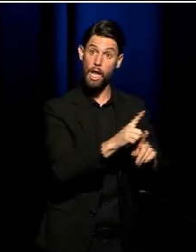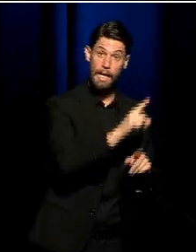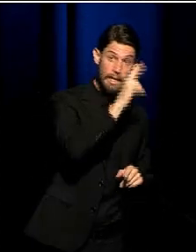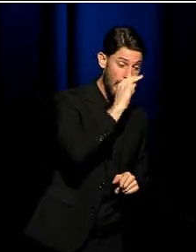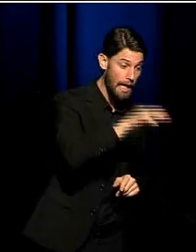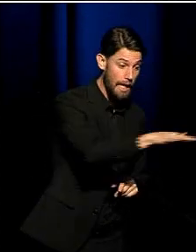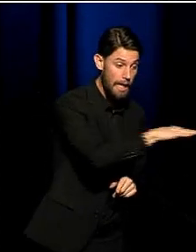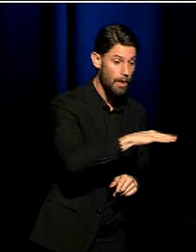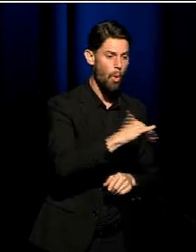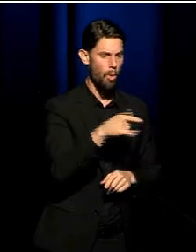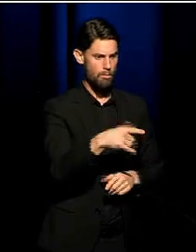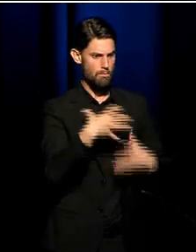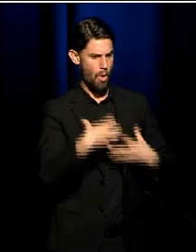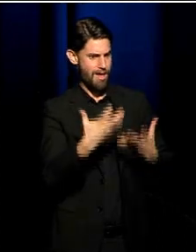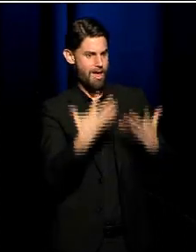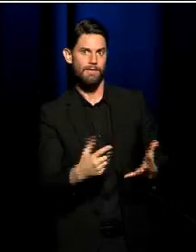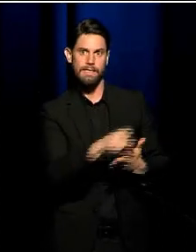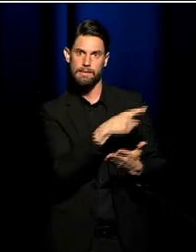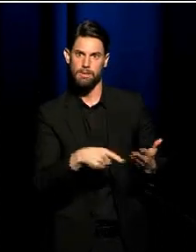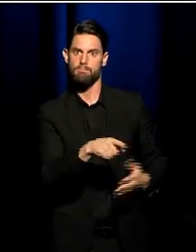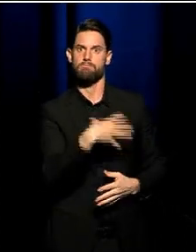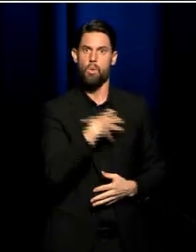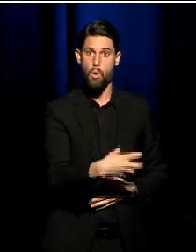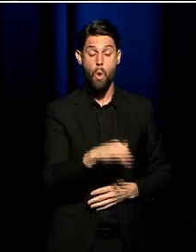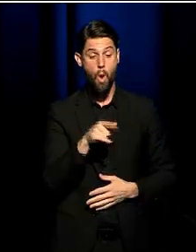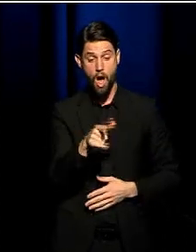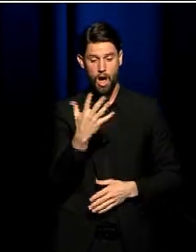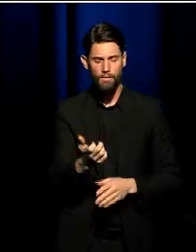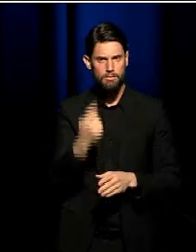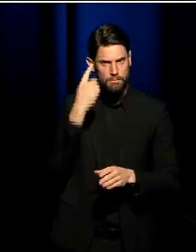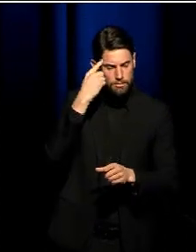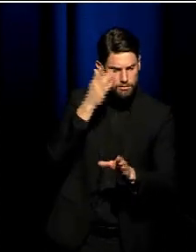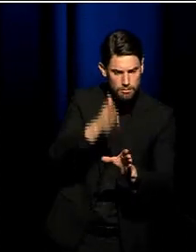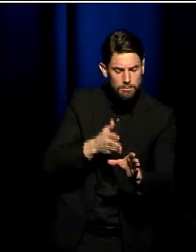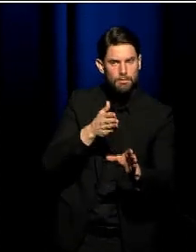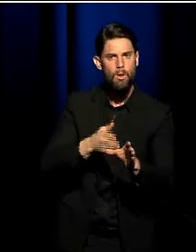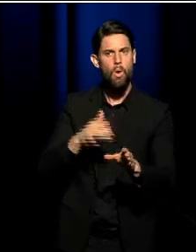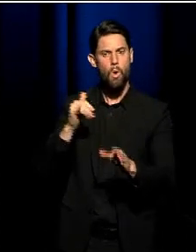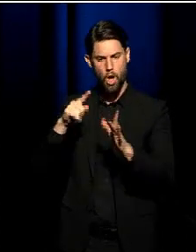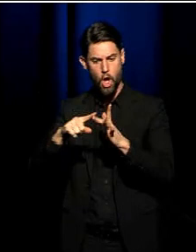disability and people with psychological or intellectual disability. It is